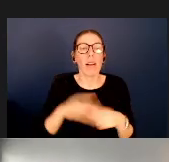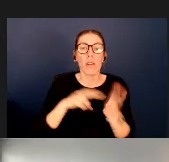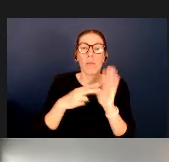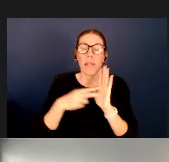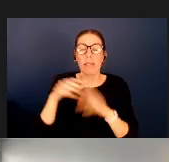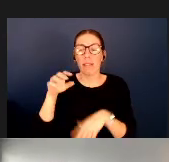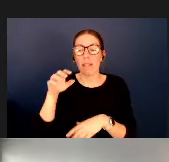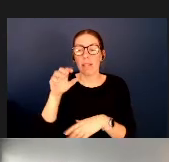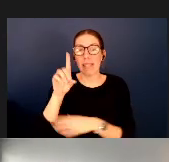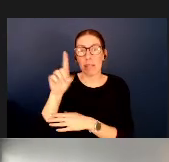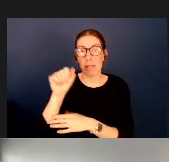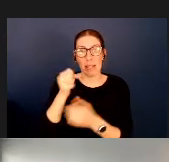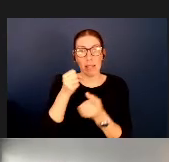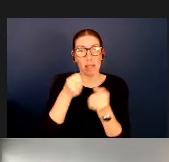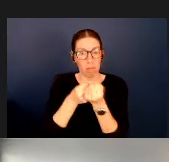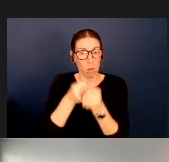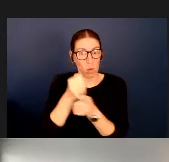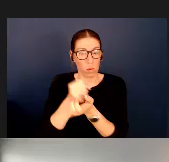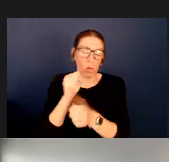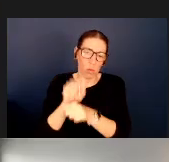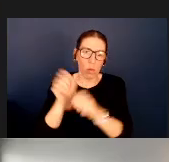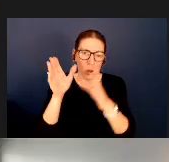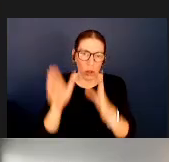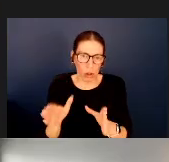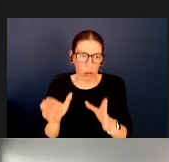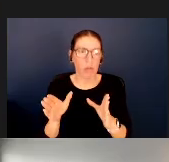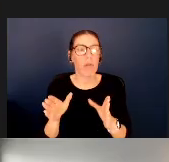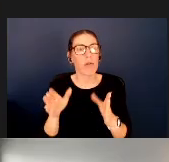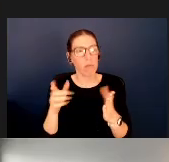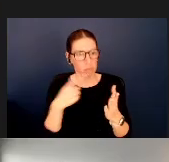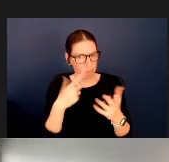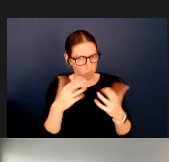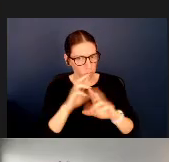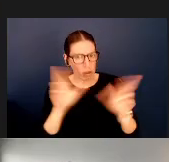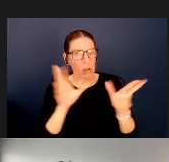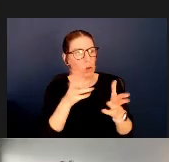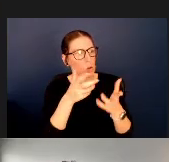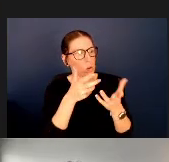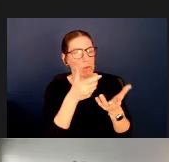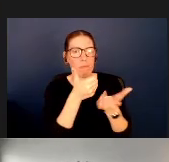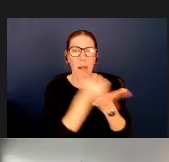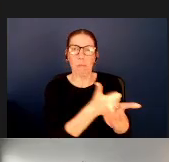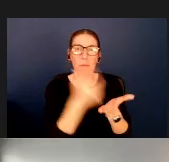their work with the mandate to support community integration, but they can't get past that baseline